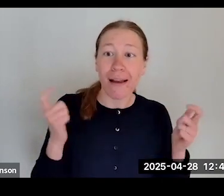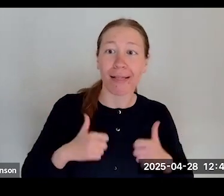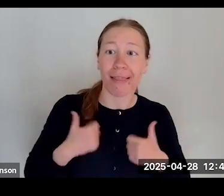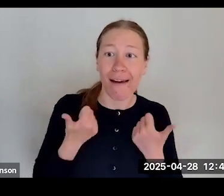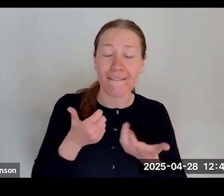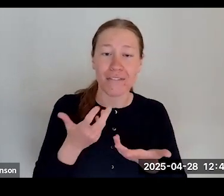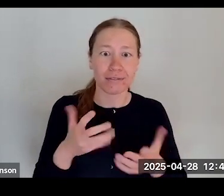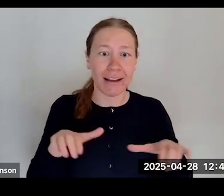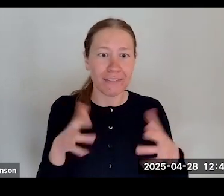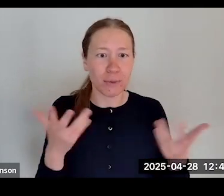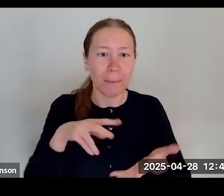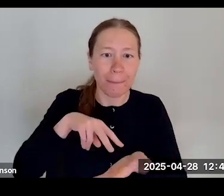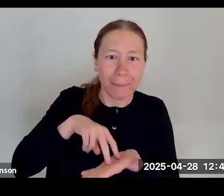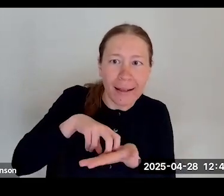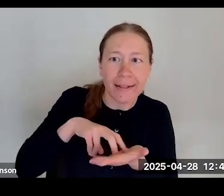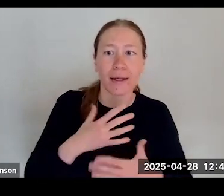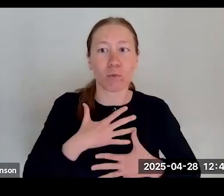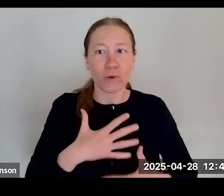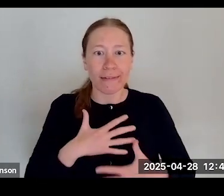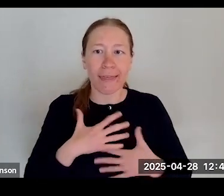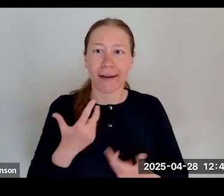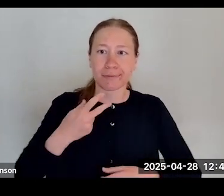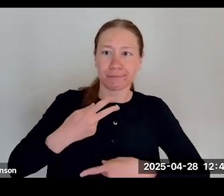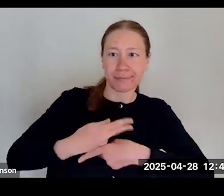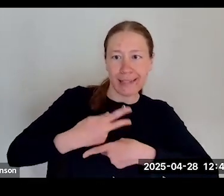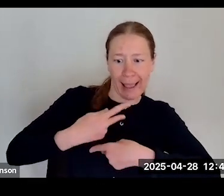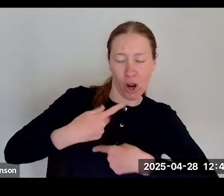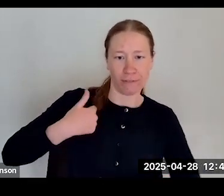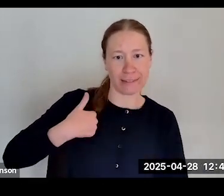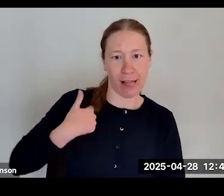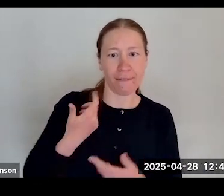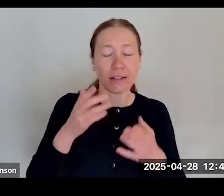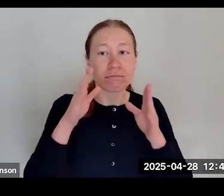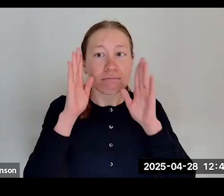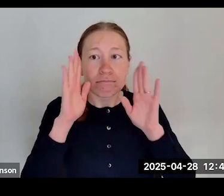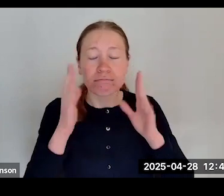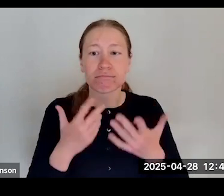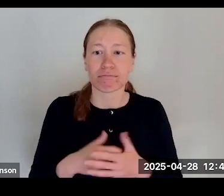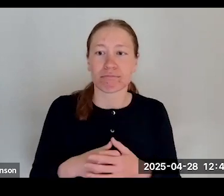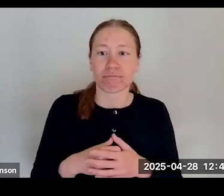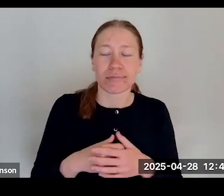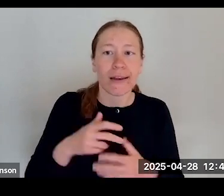breathing, caring for oneself, concentrating, hearing, and so on and so forth.